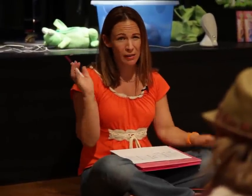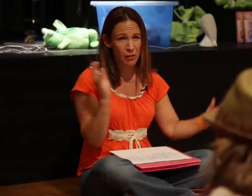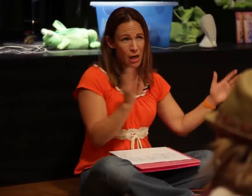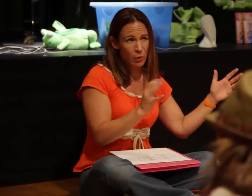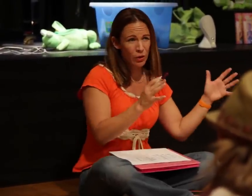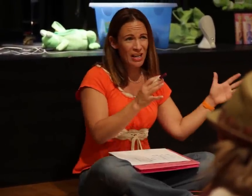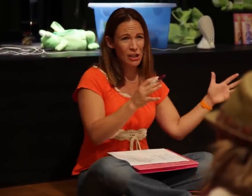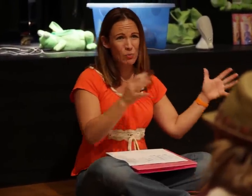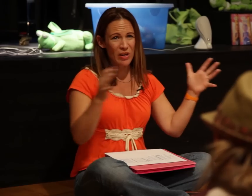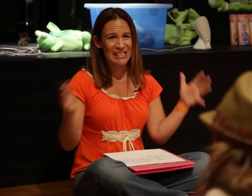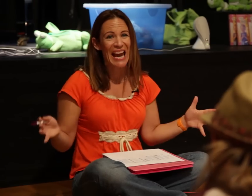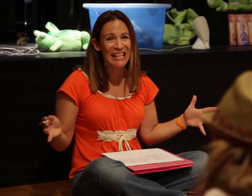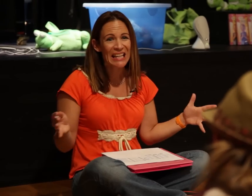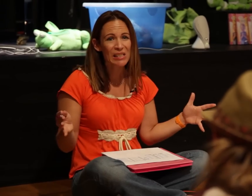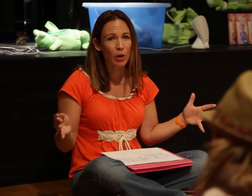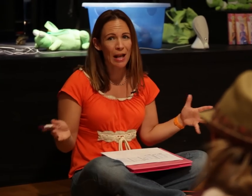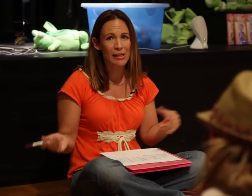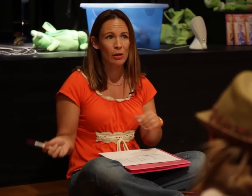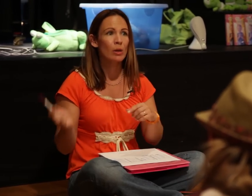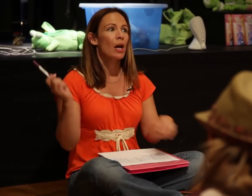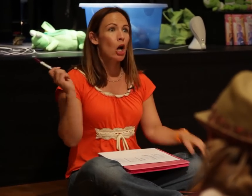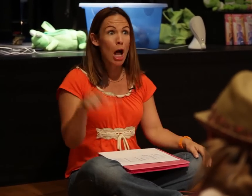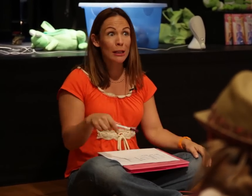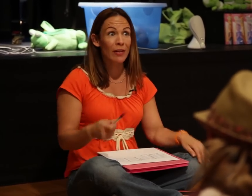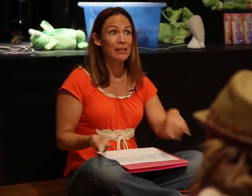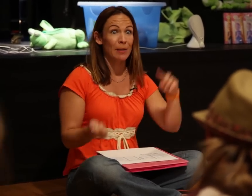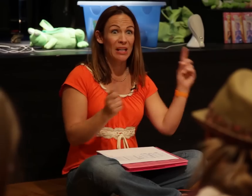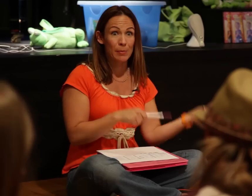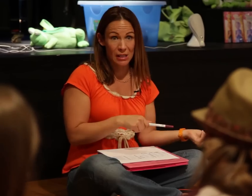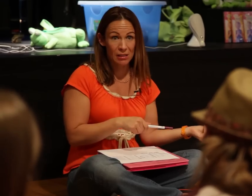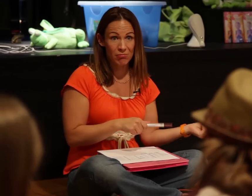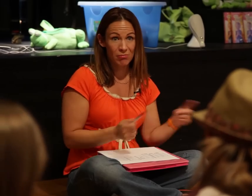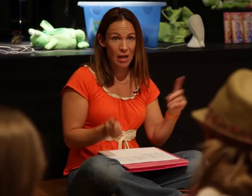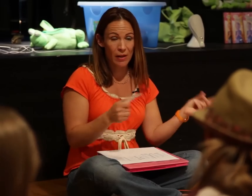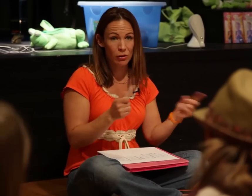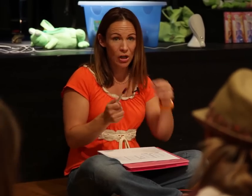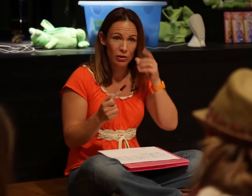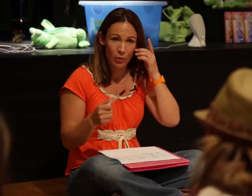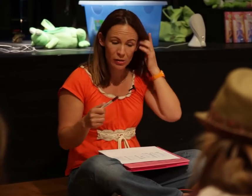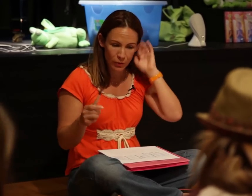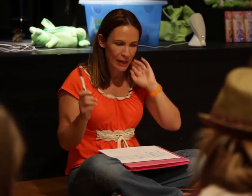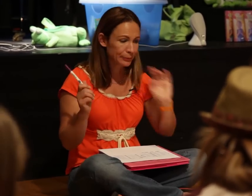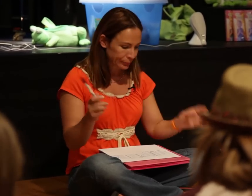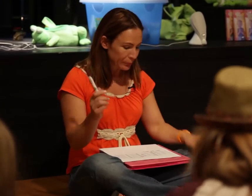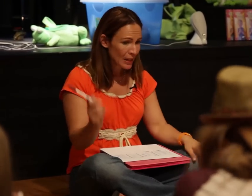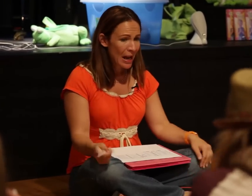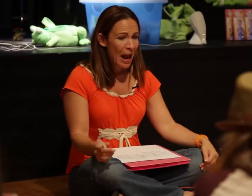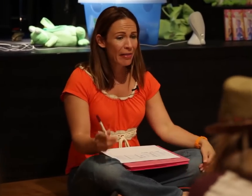We try not to do more than ten kids per class, so call in advance like, "I'm going to come to the…" and they'll change the roster for you.